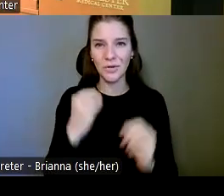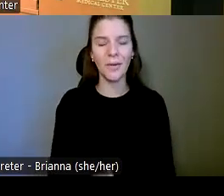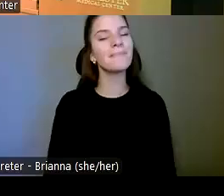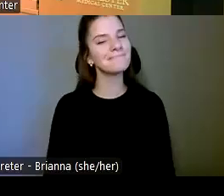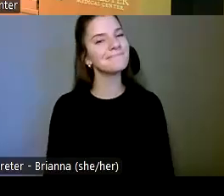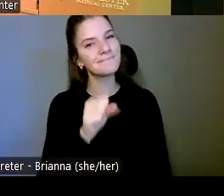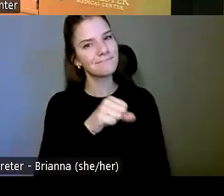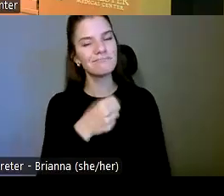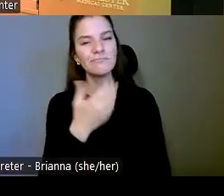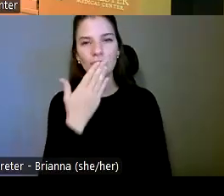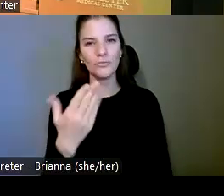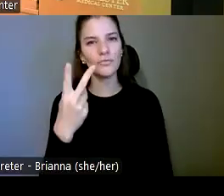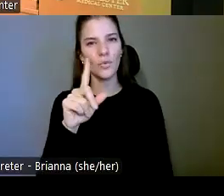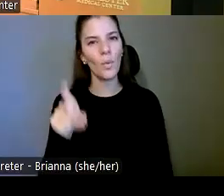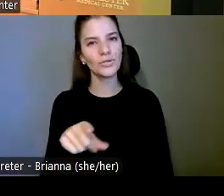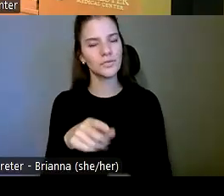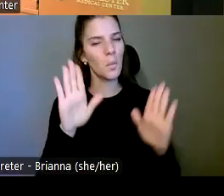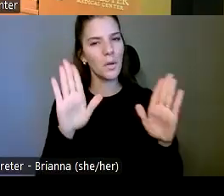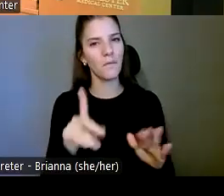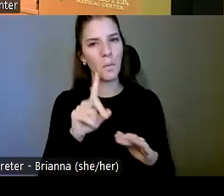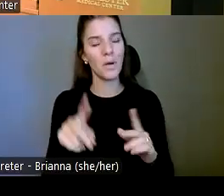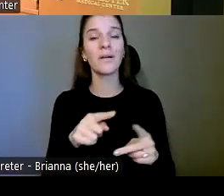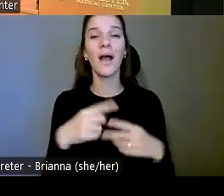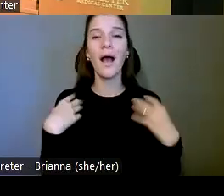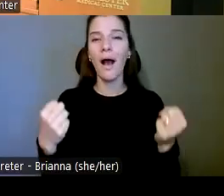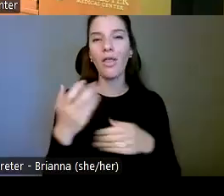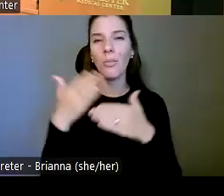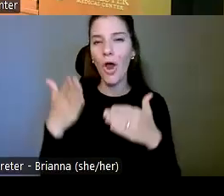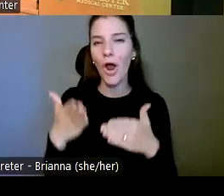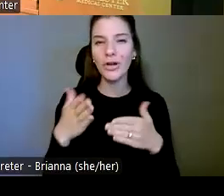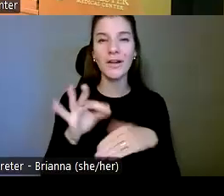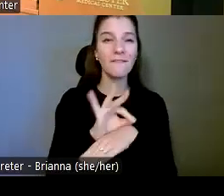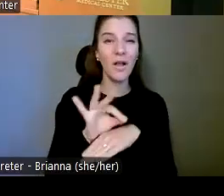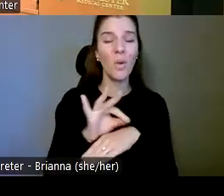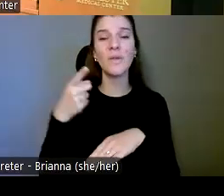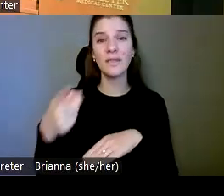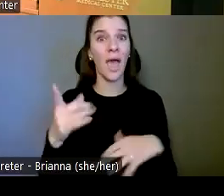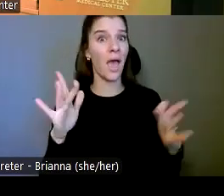Yes. The fellows I mean the health partners the individuals they work with call them. I actually